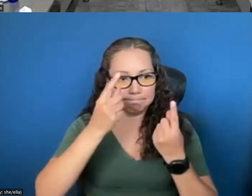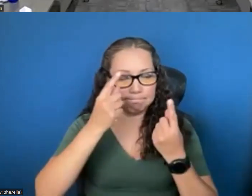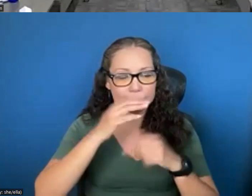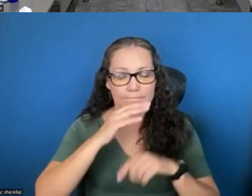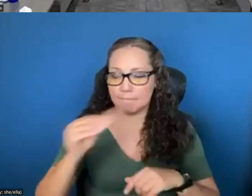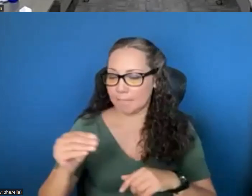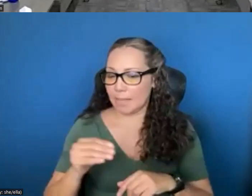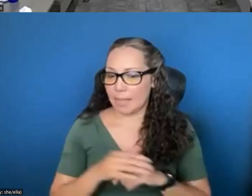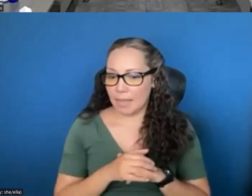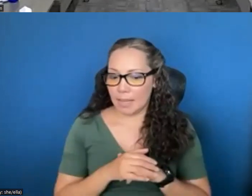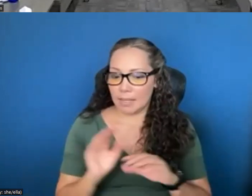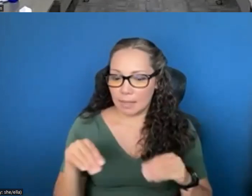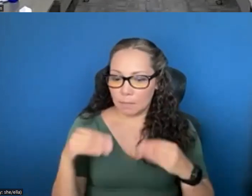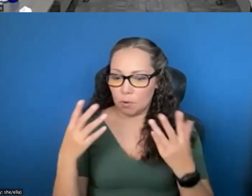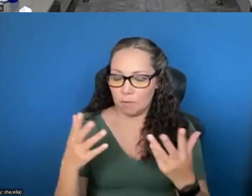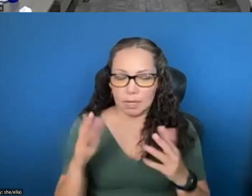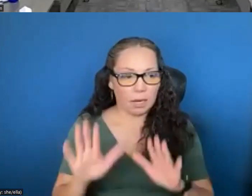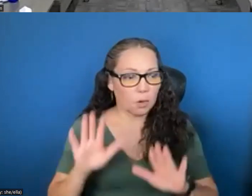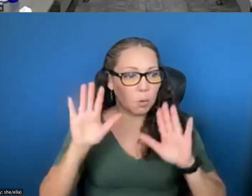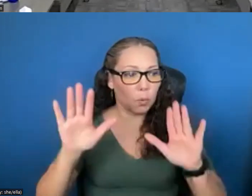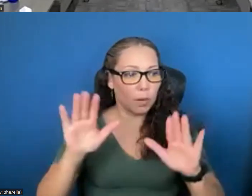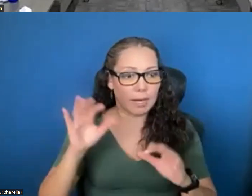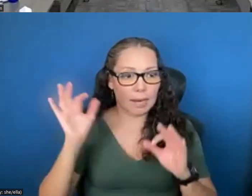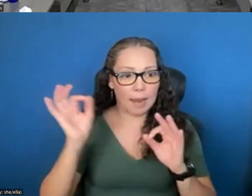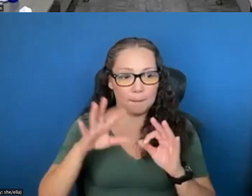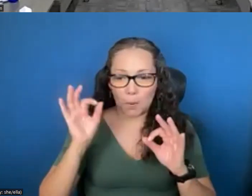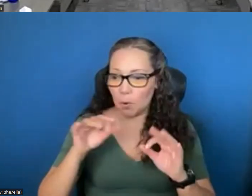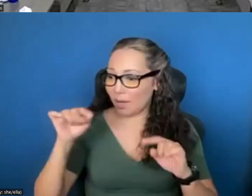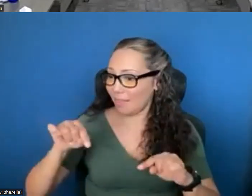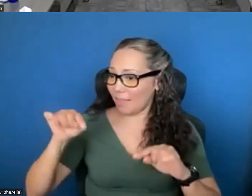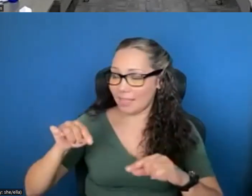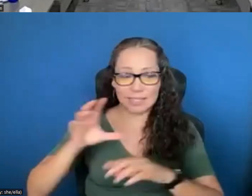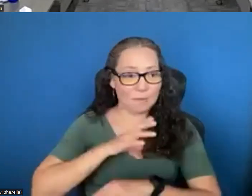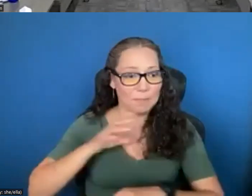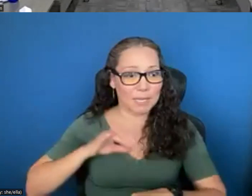provided um great input and feedback as well as this committee so I just want to thank everyone